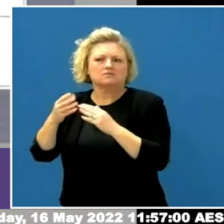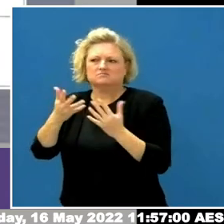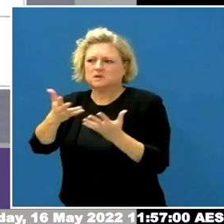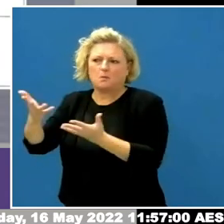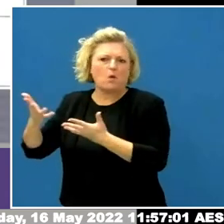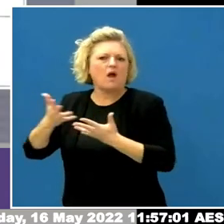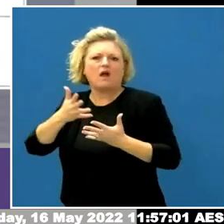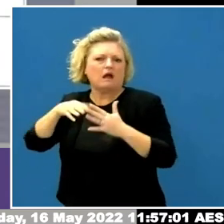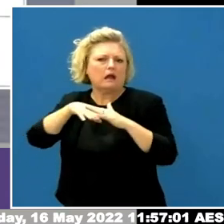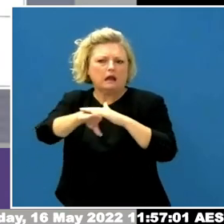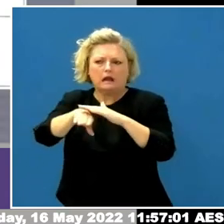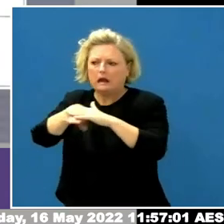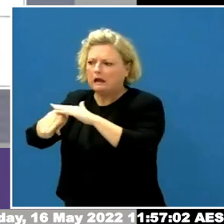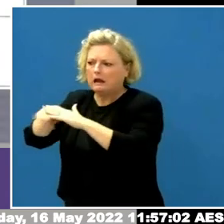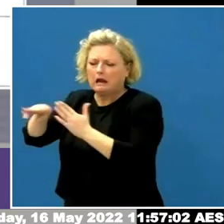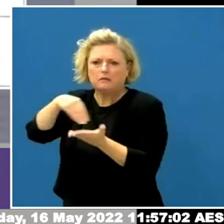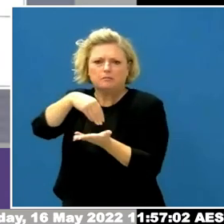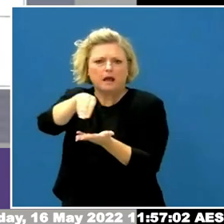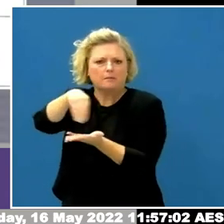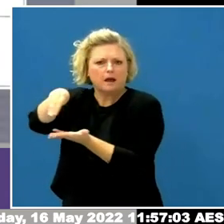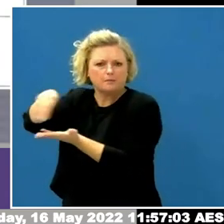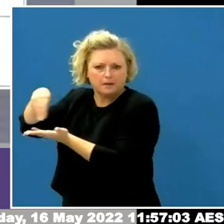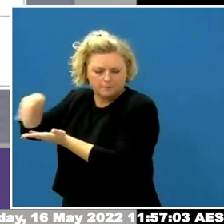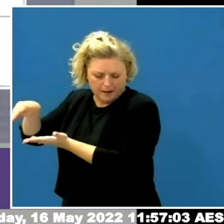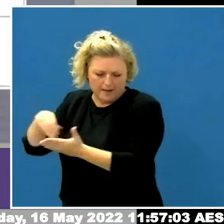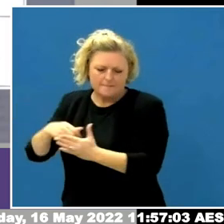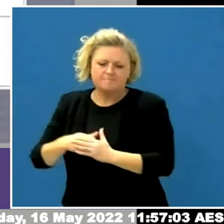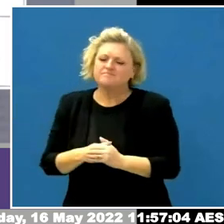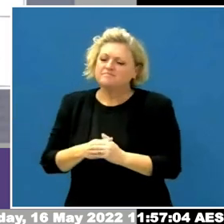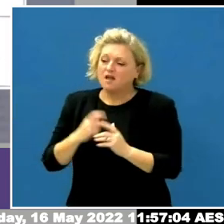Did the Team Leader explain this part of the quotation to you?